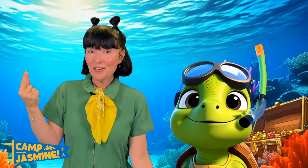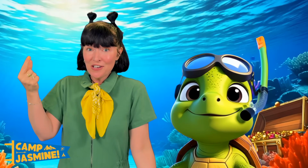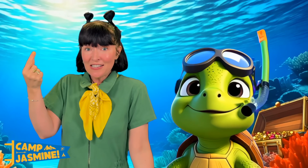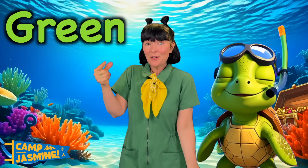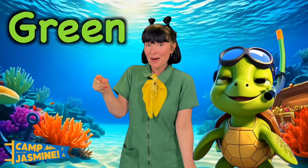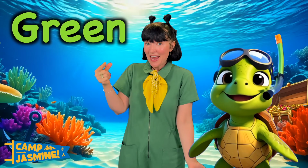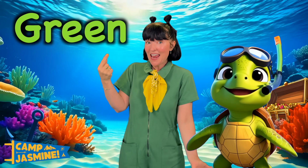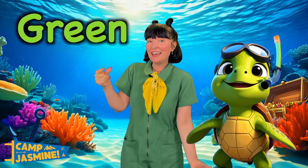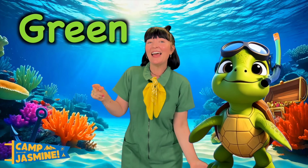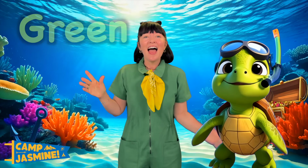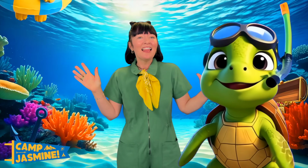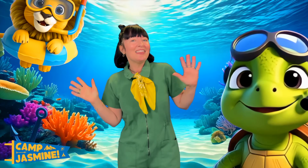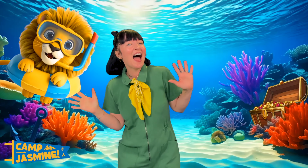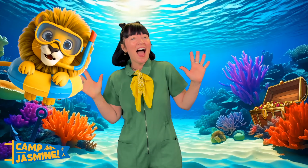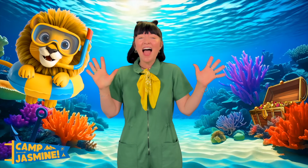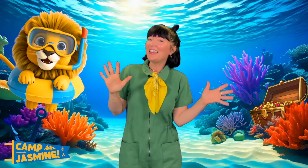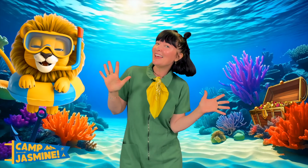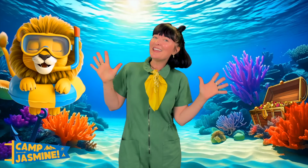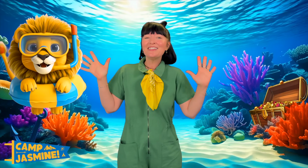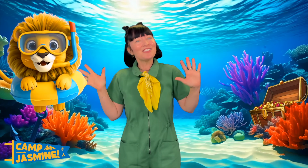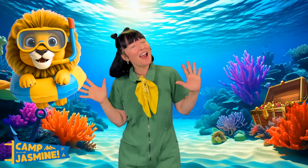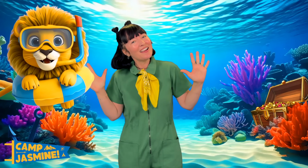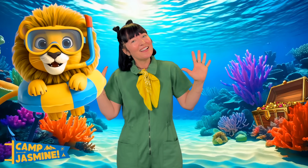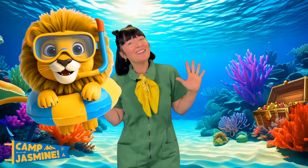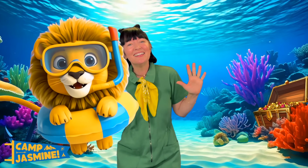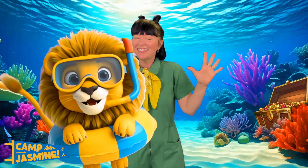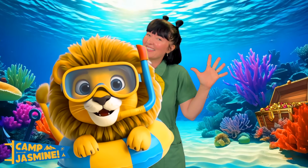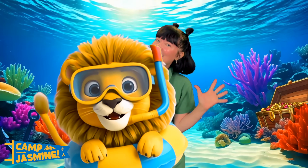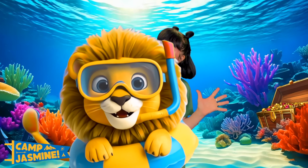Look! She’s green! Lion Shark doo doo, doo doo, doo doo